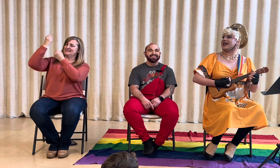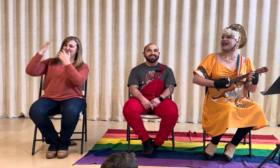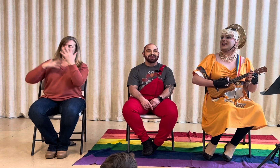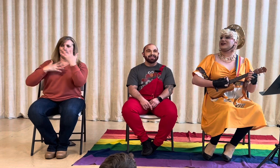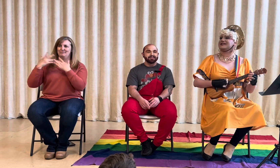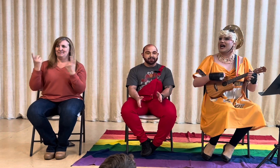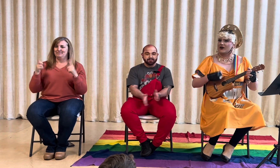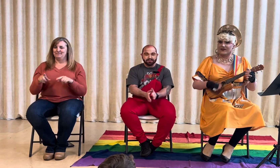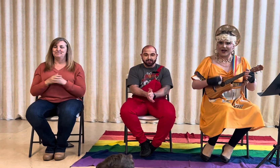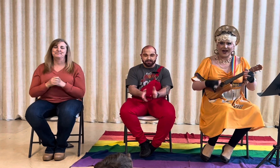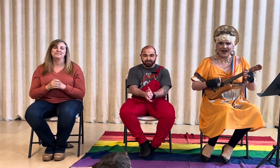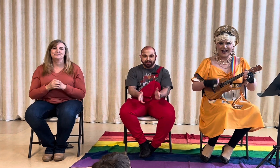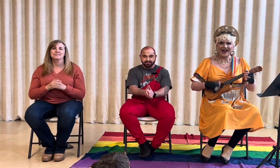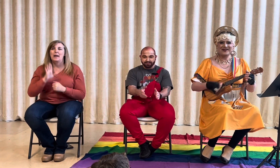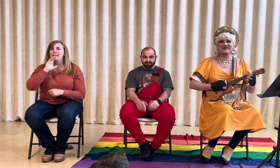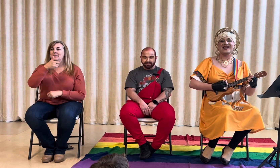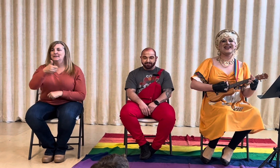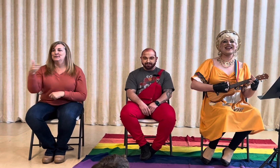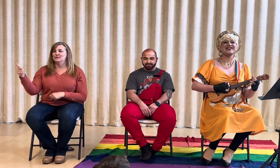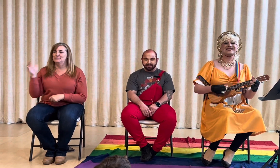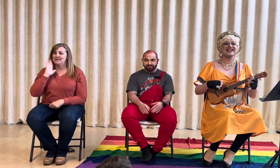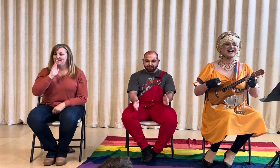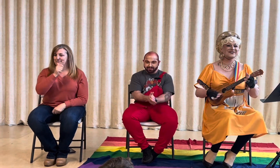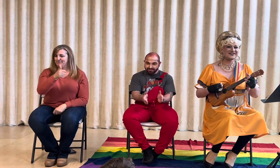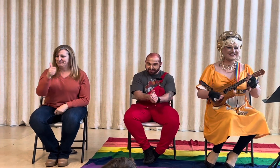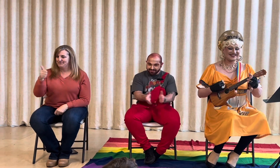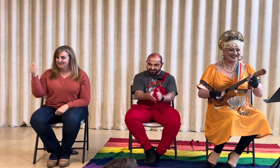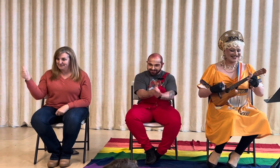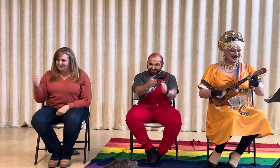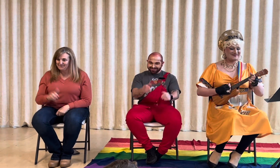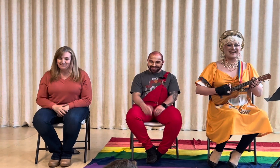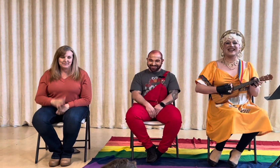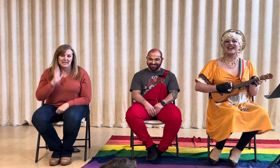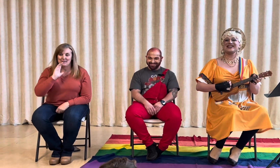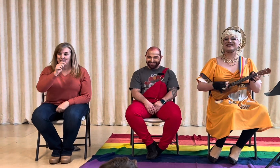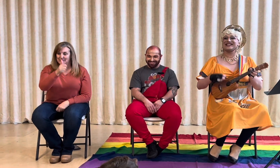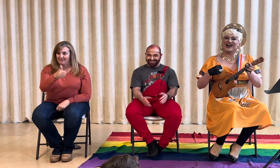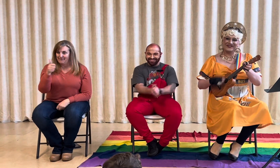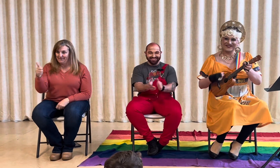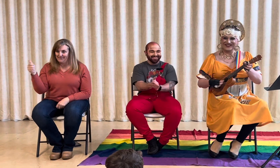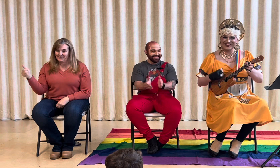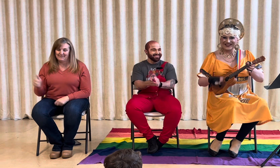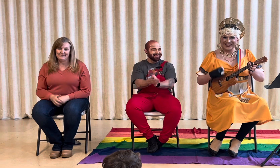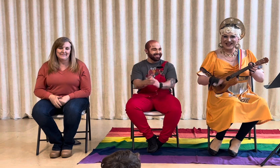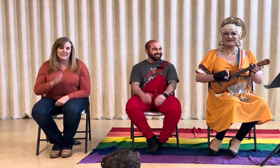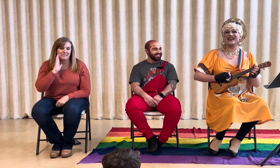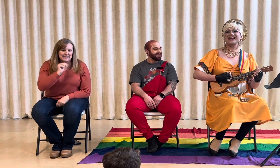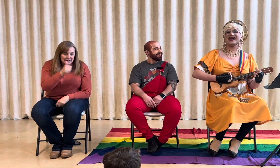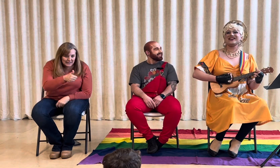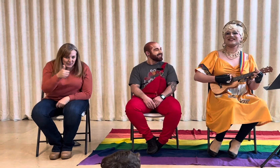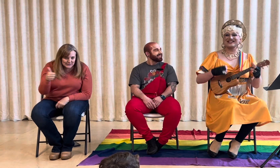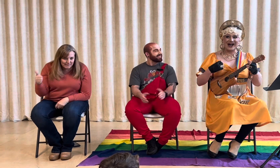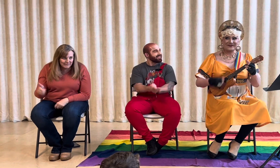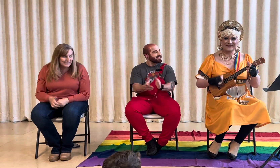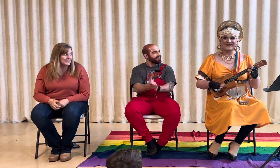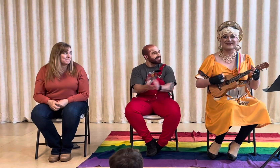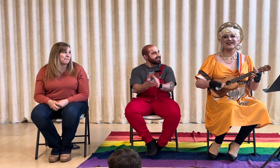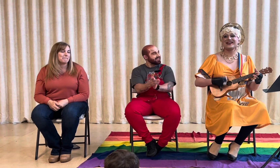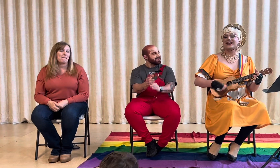Being Yourself, Being Yourself, Being Yourself, Being Yourself